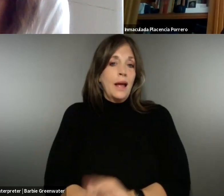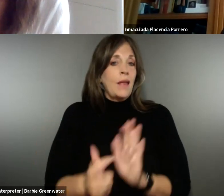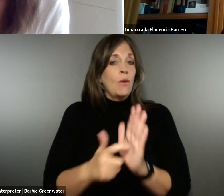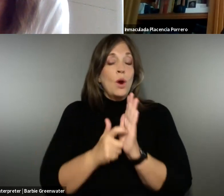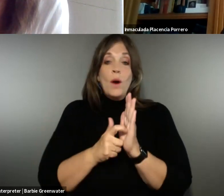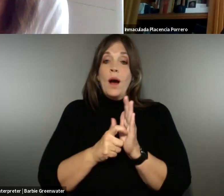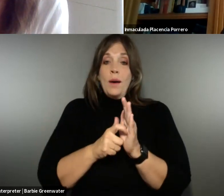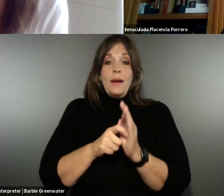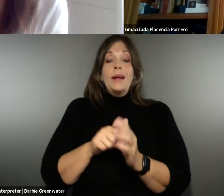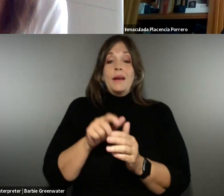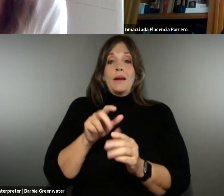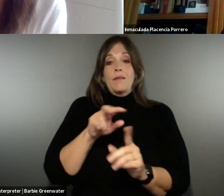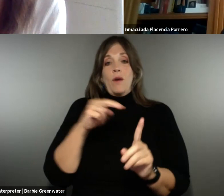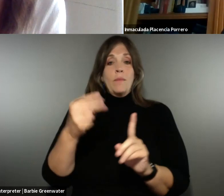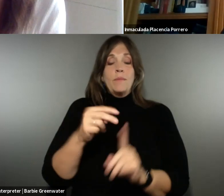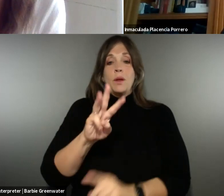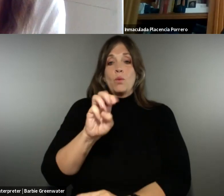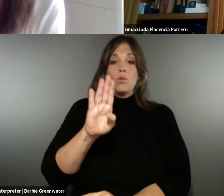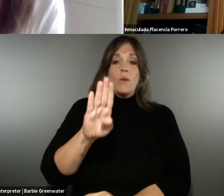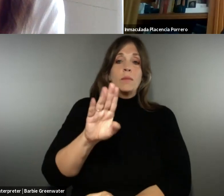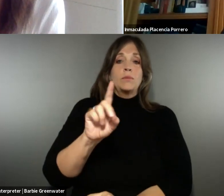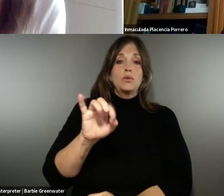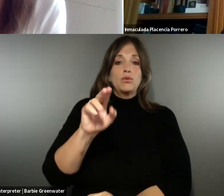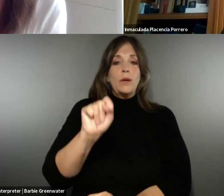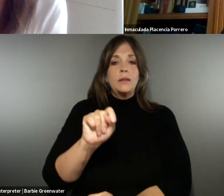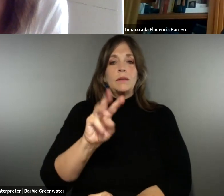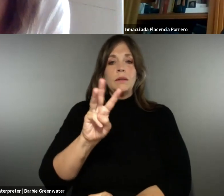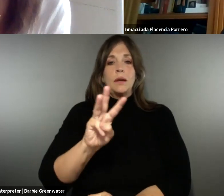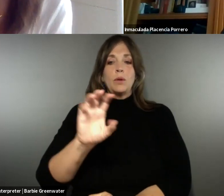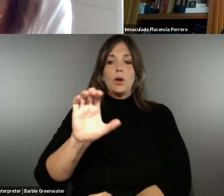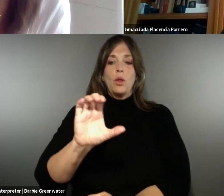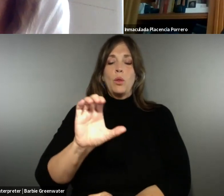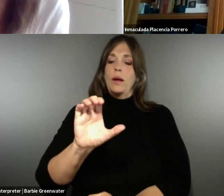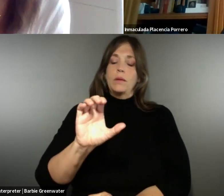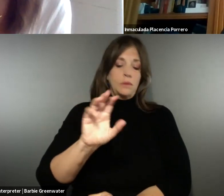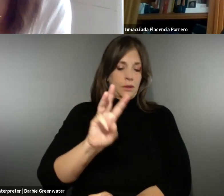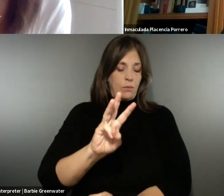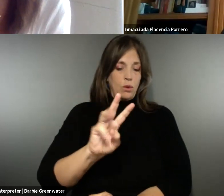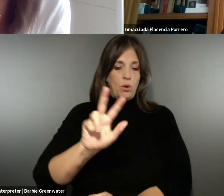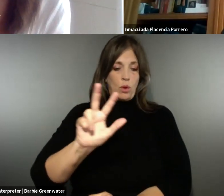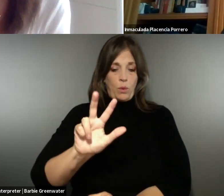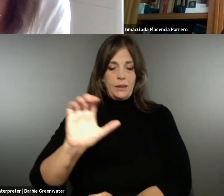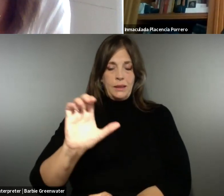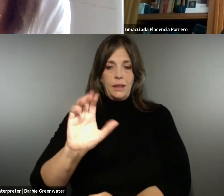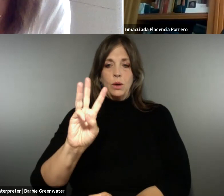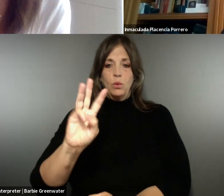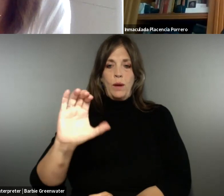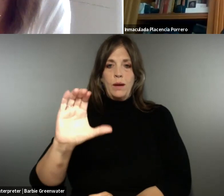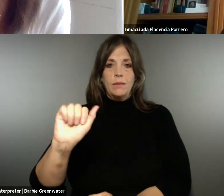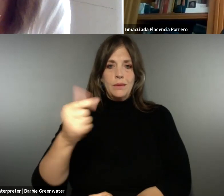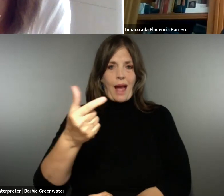accessible following the requirements that are in the Web directive and they come from the W3C wig